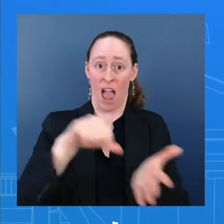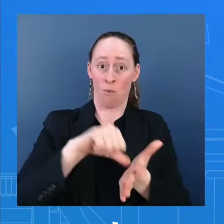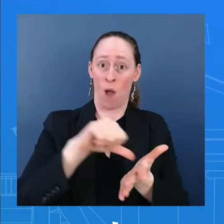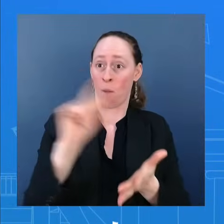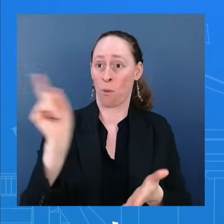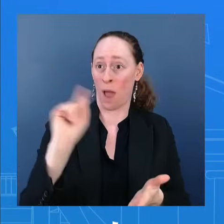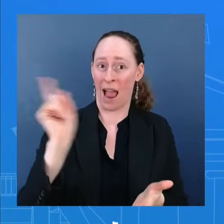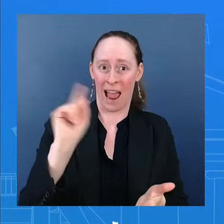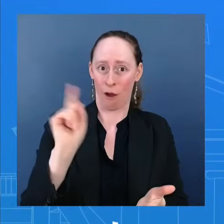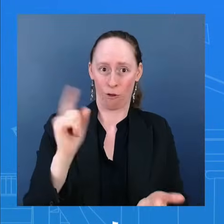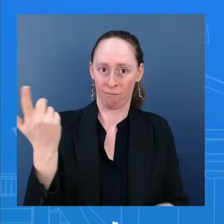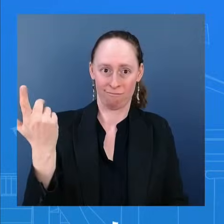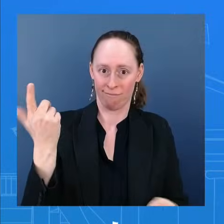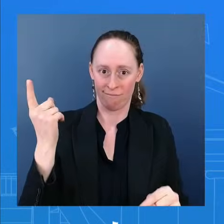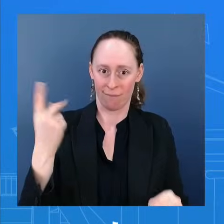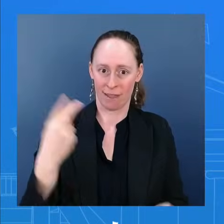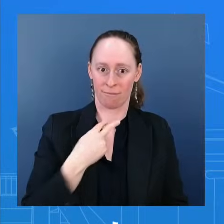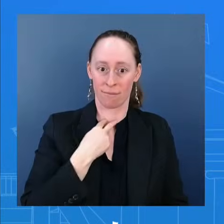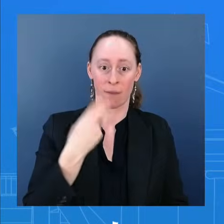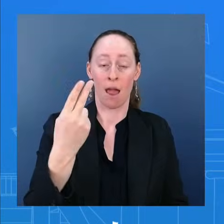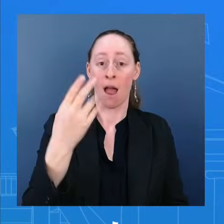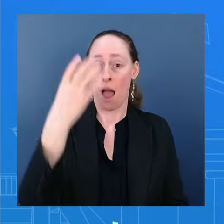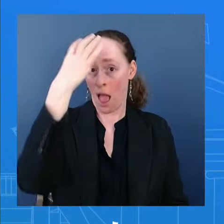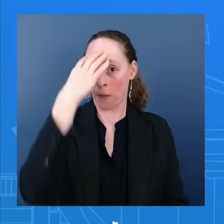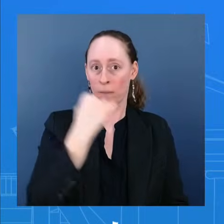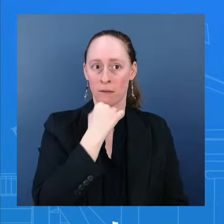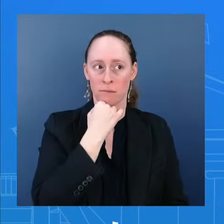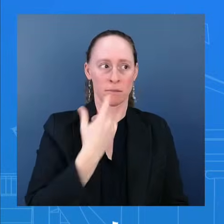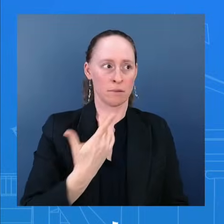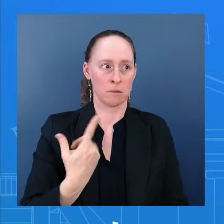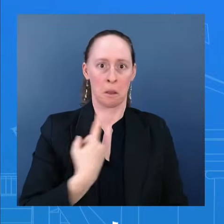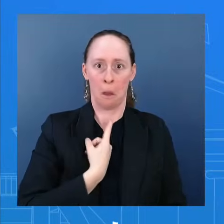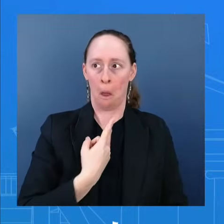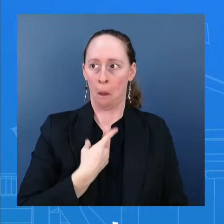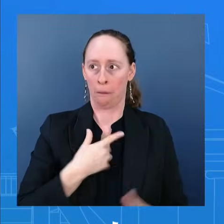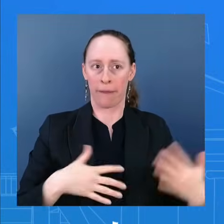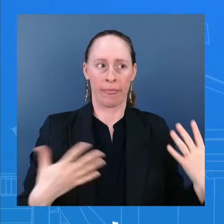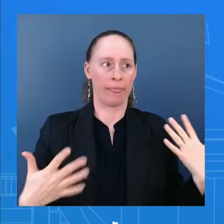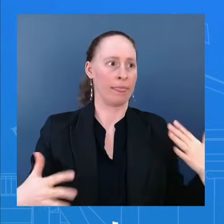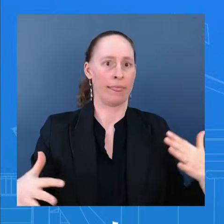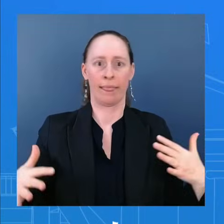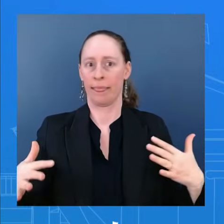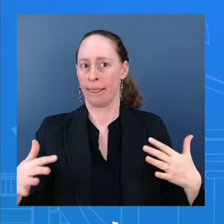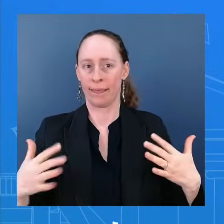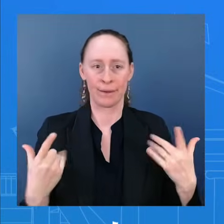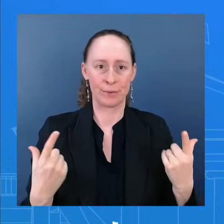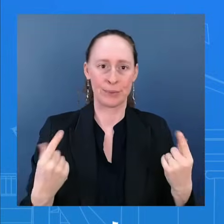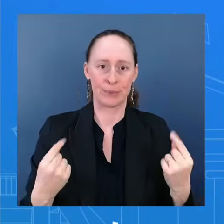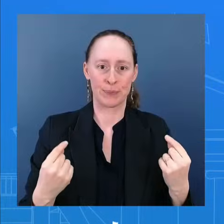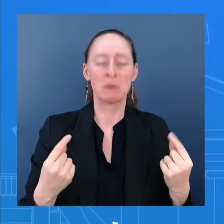for Hamas right now. So, this is the time, and I think that's what Jake was alluding to. The -- there has been an awful lot of pressure